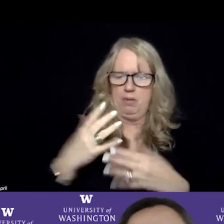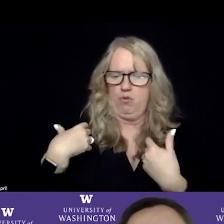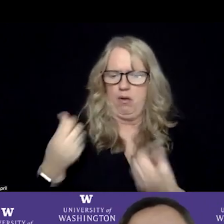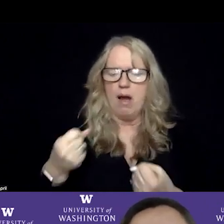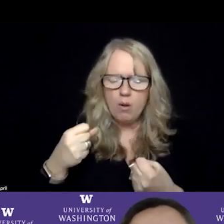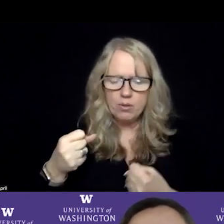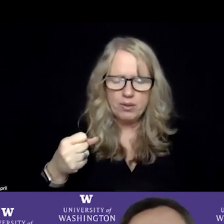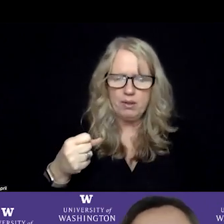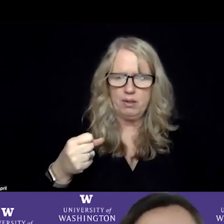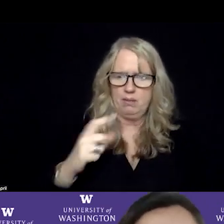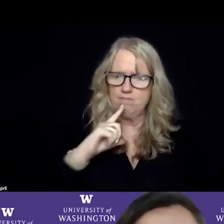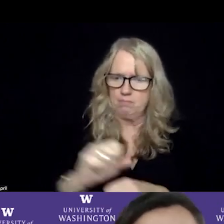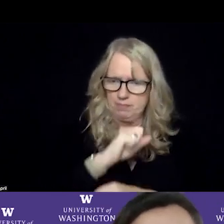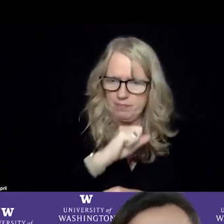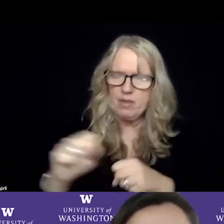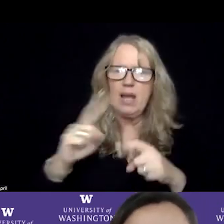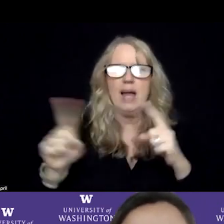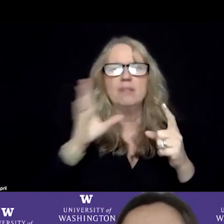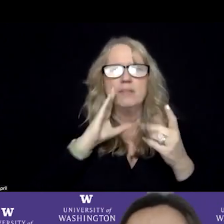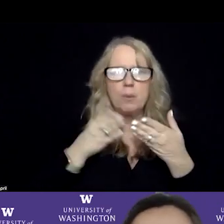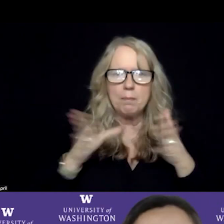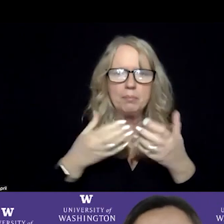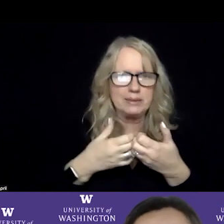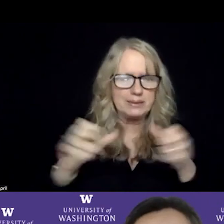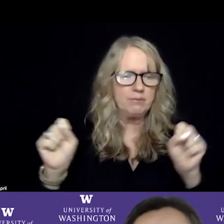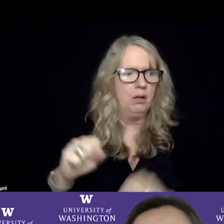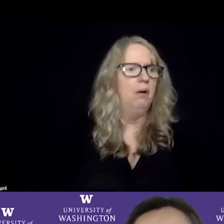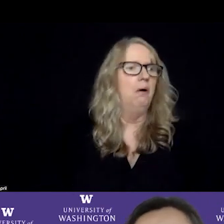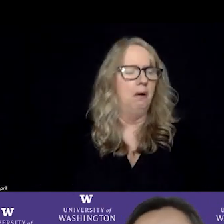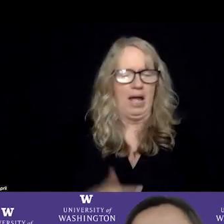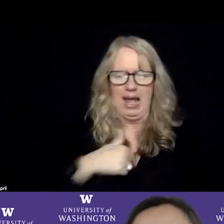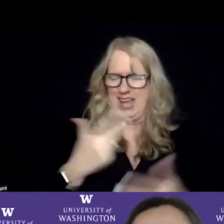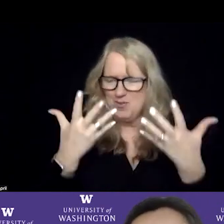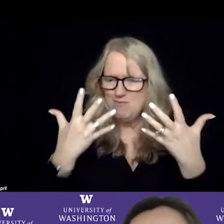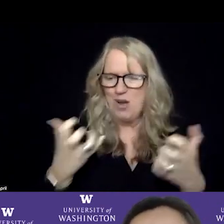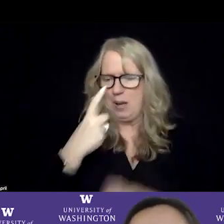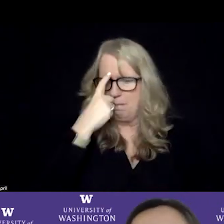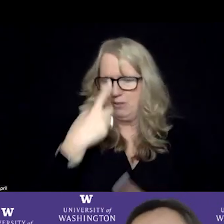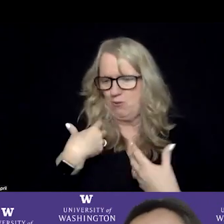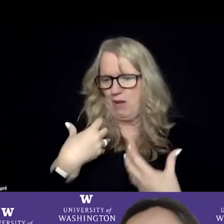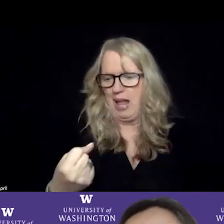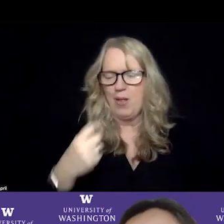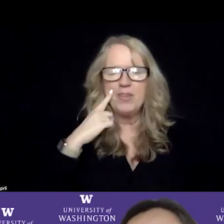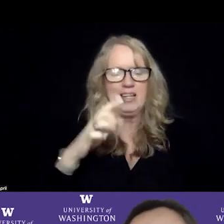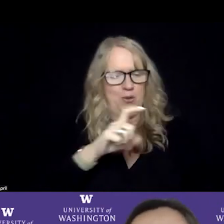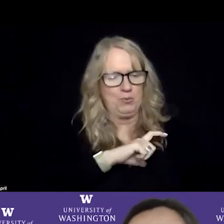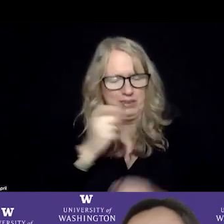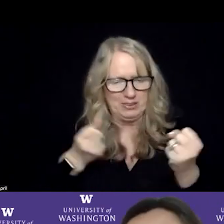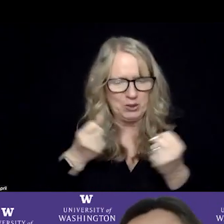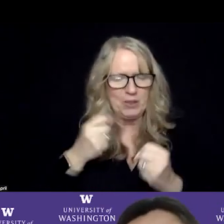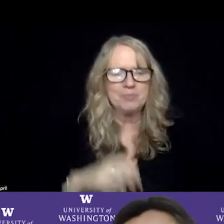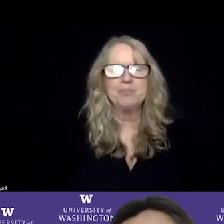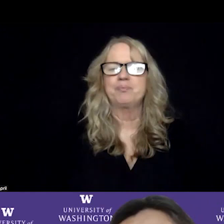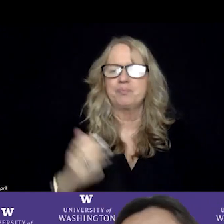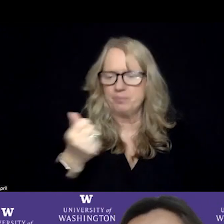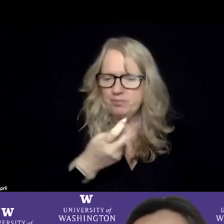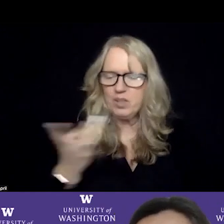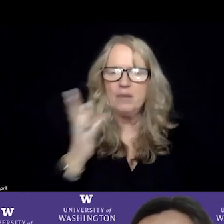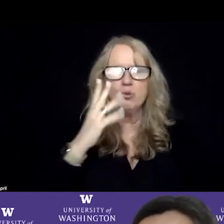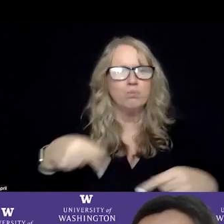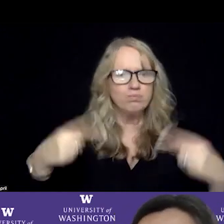ARE ACTUALLY HAVING PUBLIC SAFETY ISSUES. I WANT A POLICE CAR GOING TO THAT.